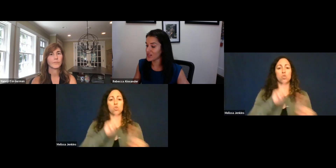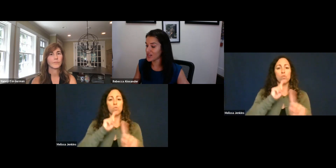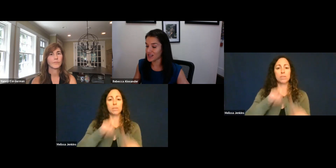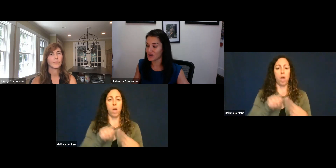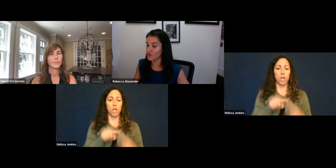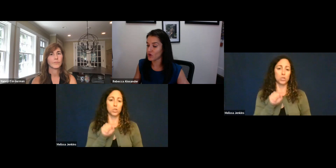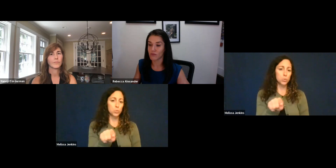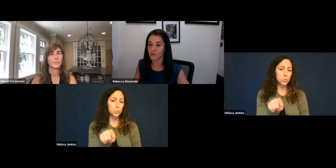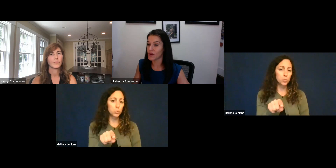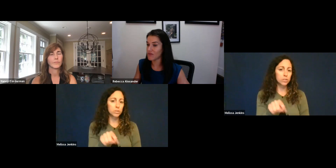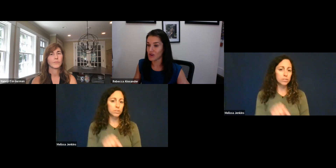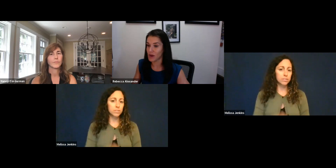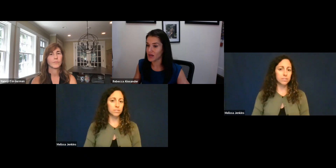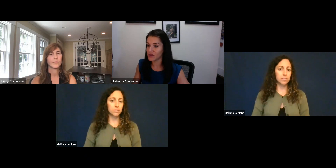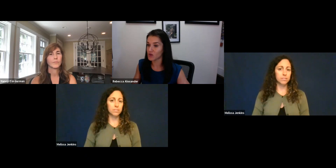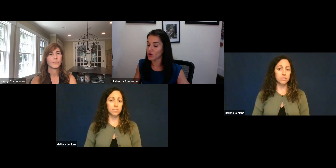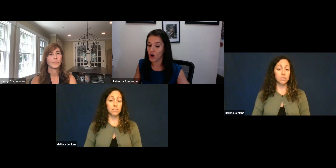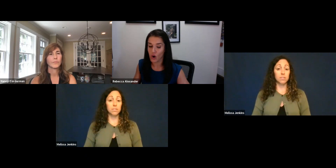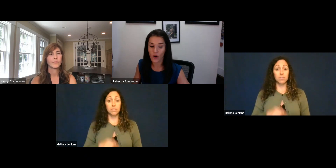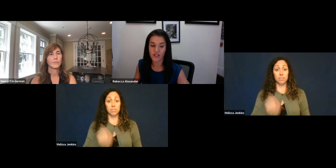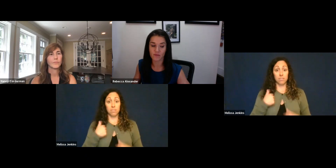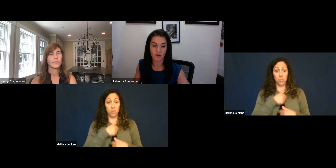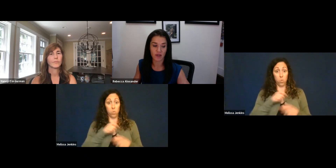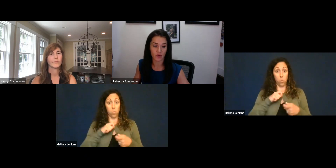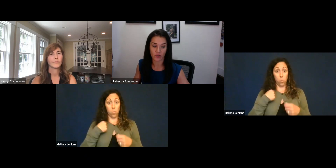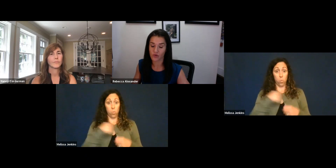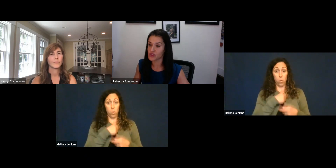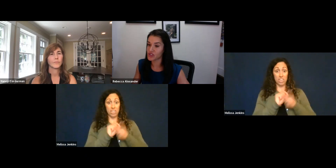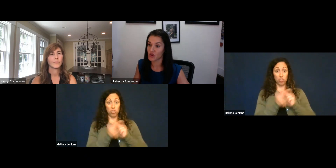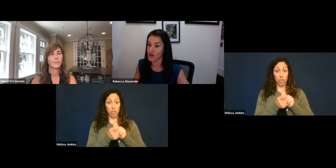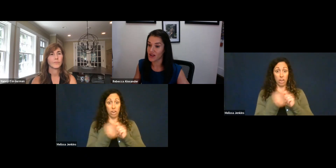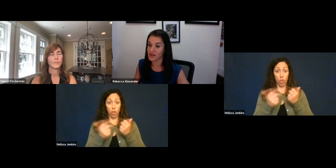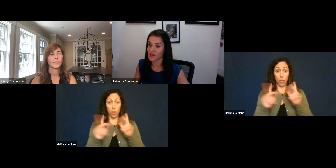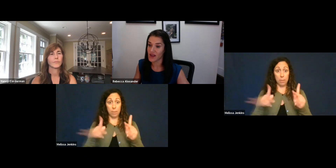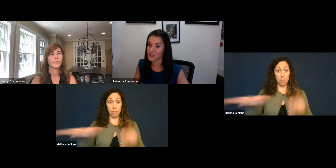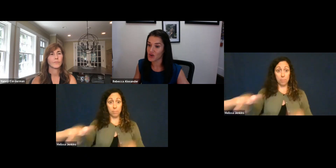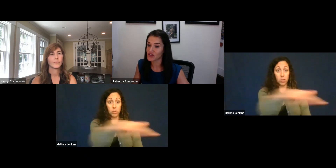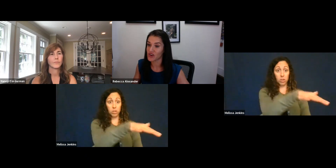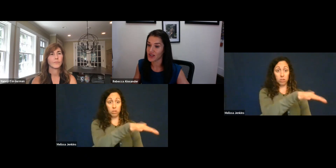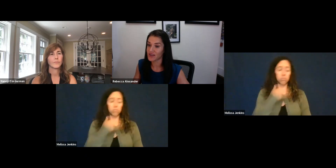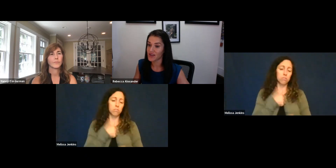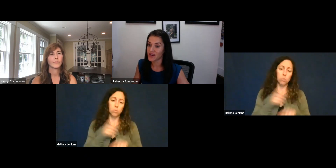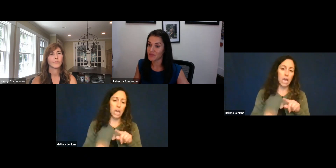We can't inform everybody. There will always be people who just don't get it. And that's frustrating.